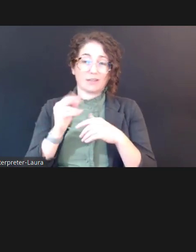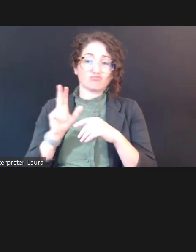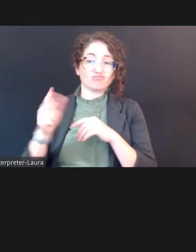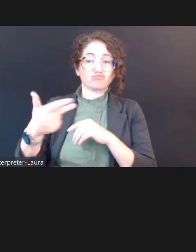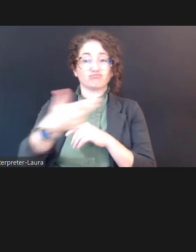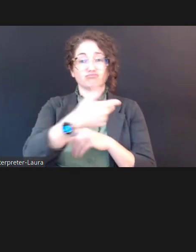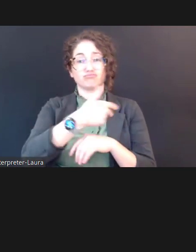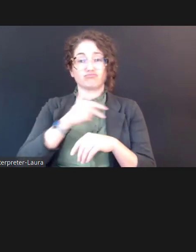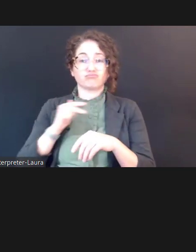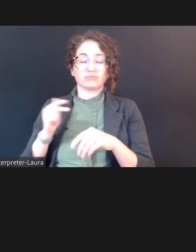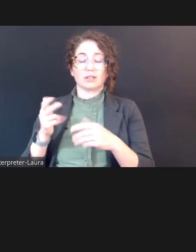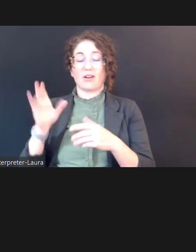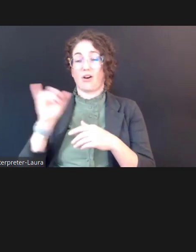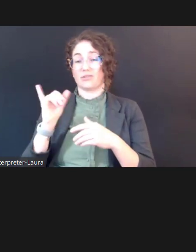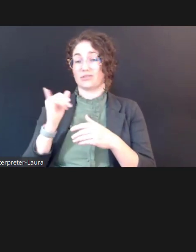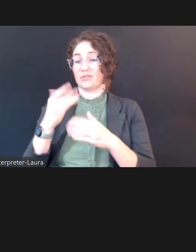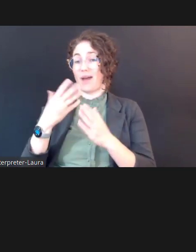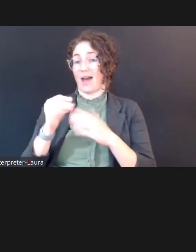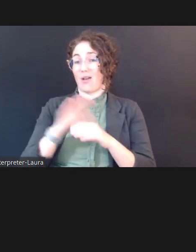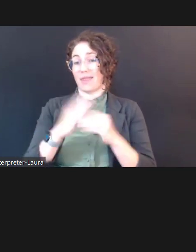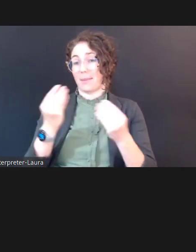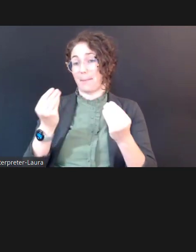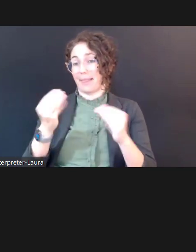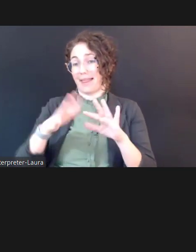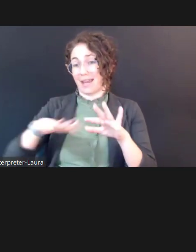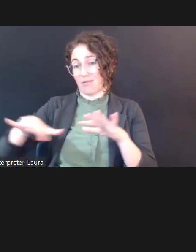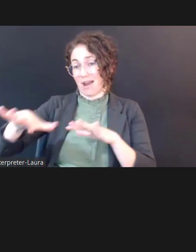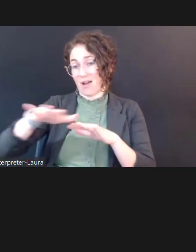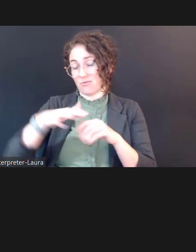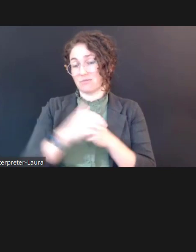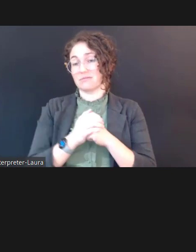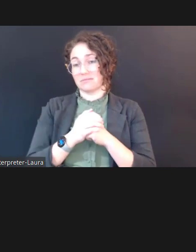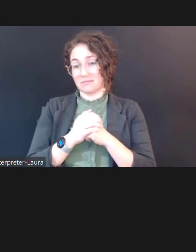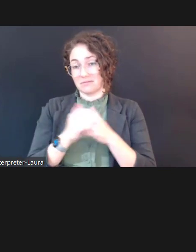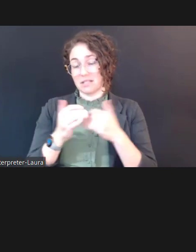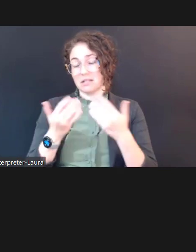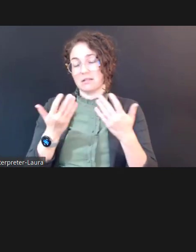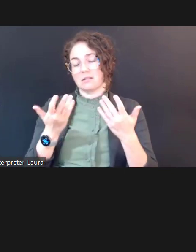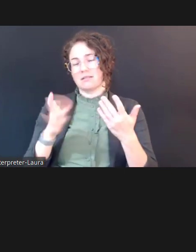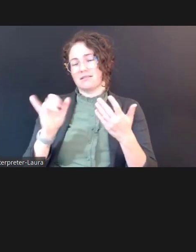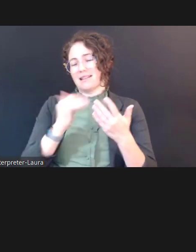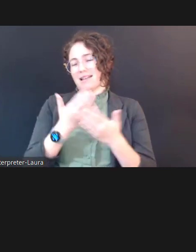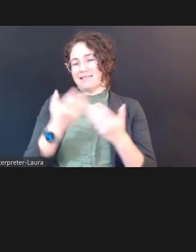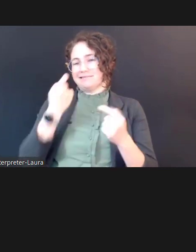screened out on the playground and the same thing we just mentioned